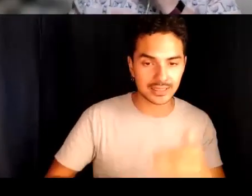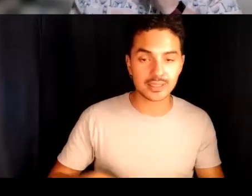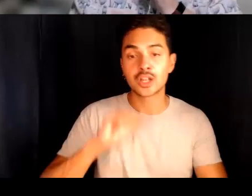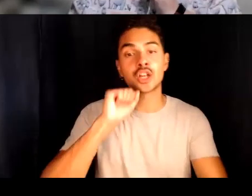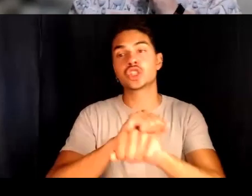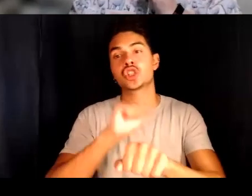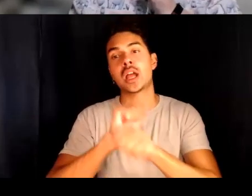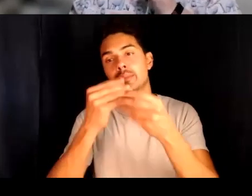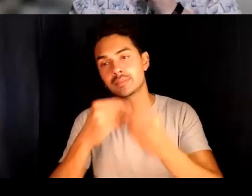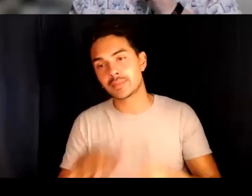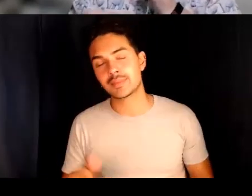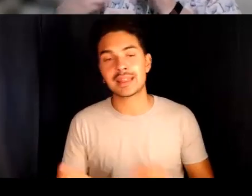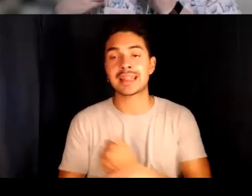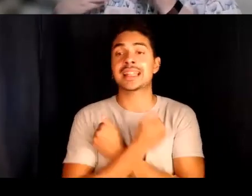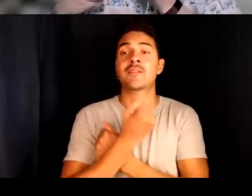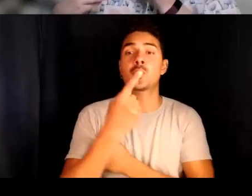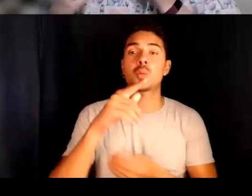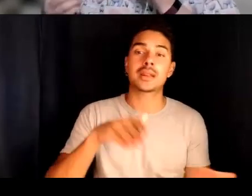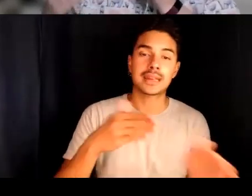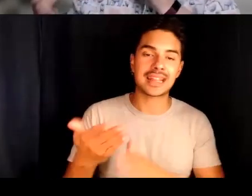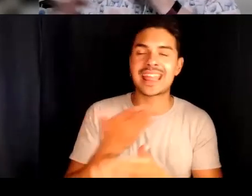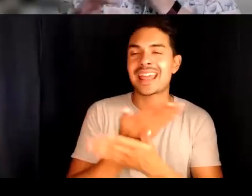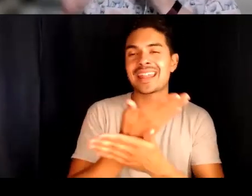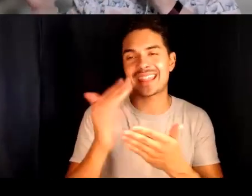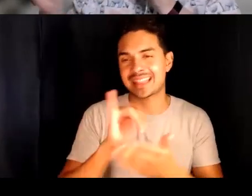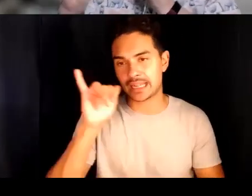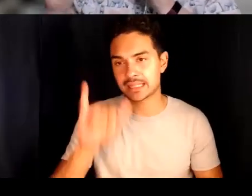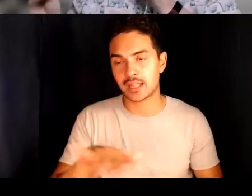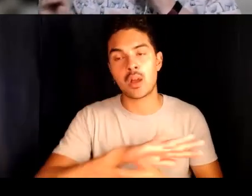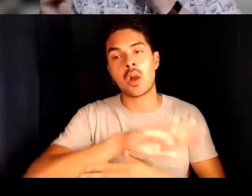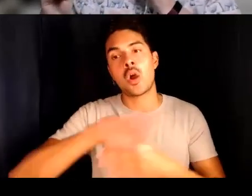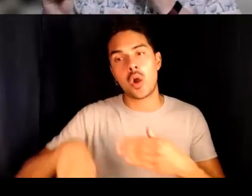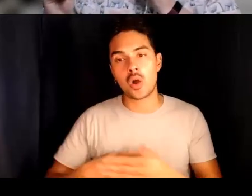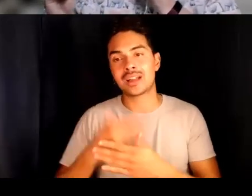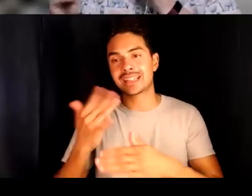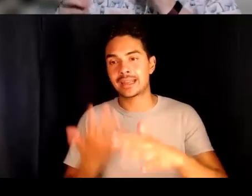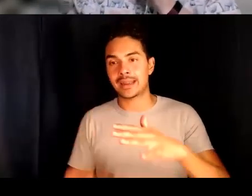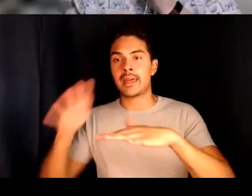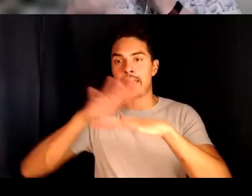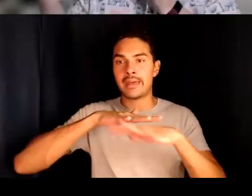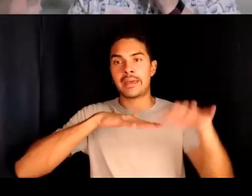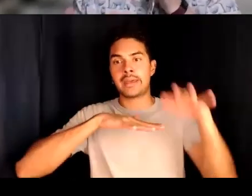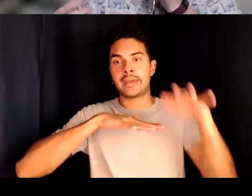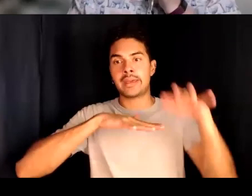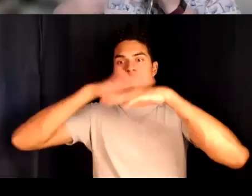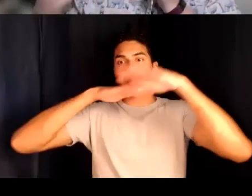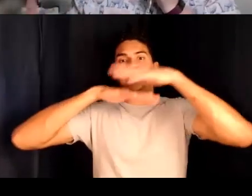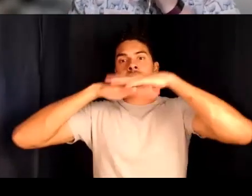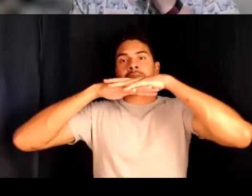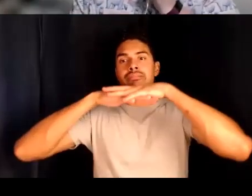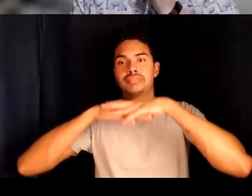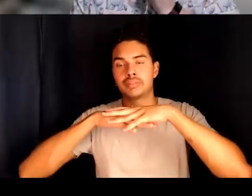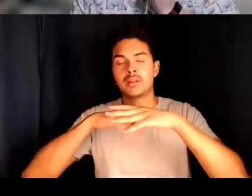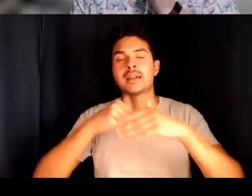a loved one dies, things like that can all be just kind of, let's make sure we're paying a lot of attention